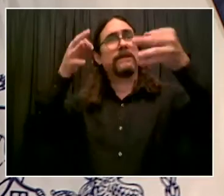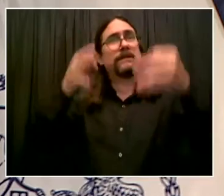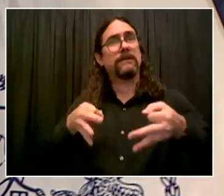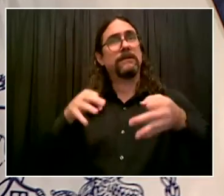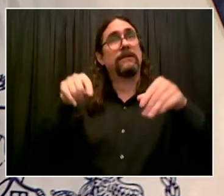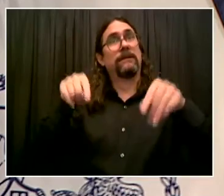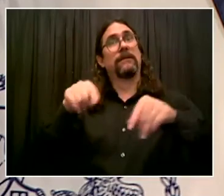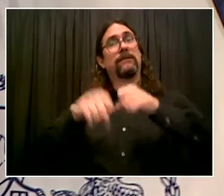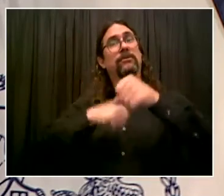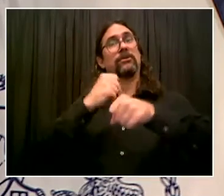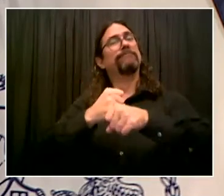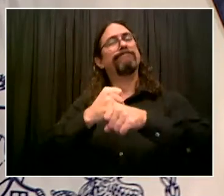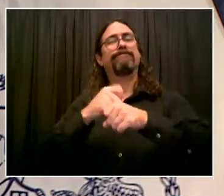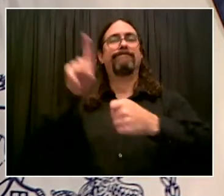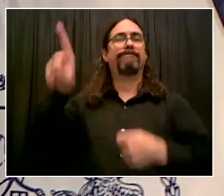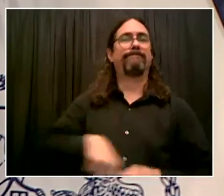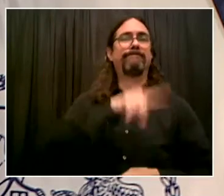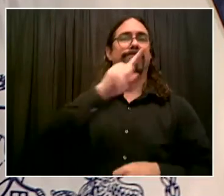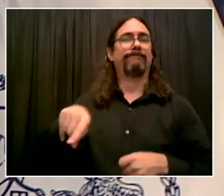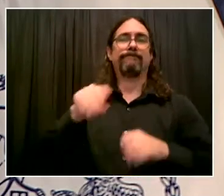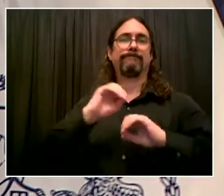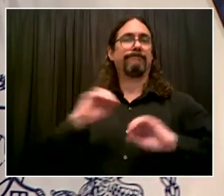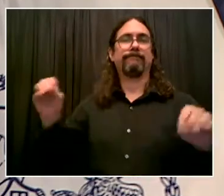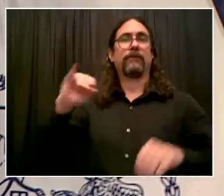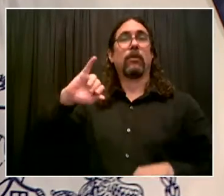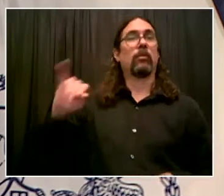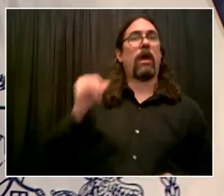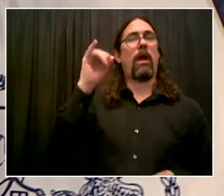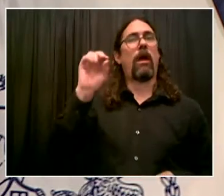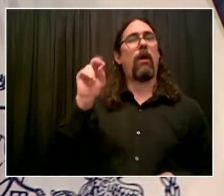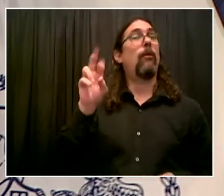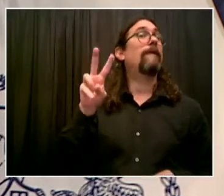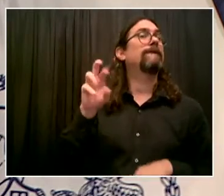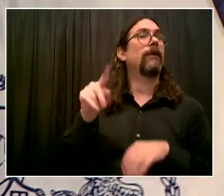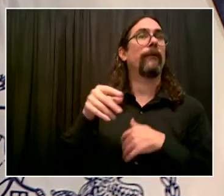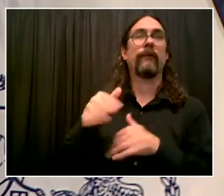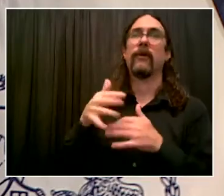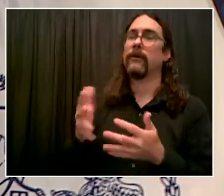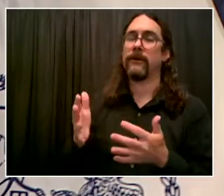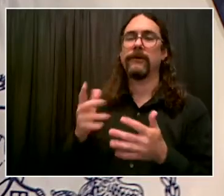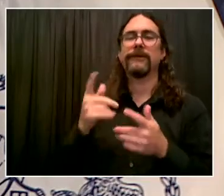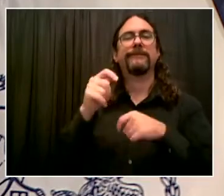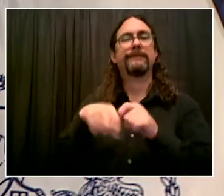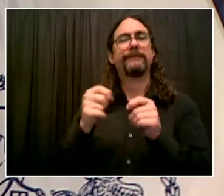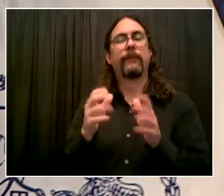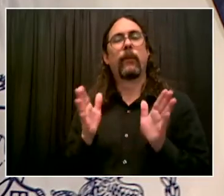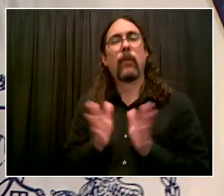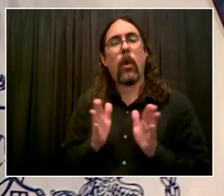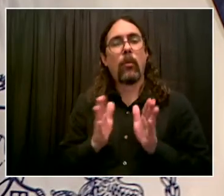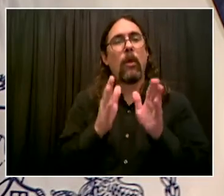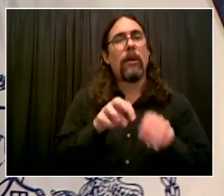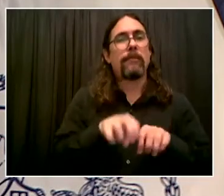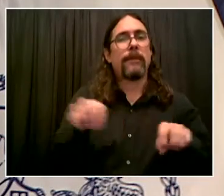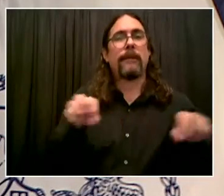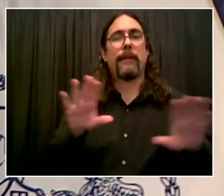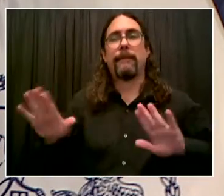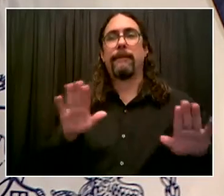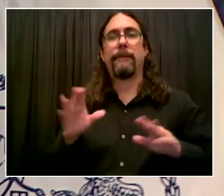DELAYED UNTIL 2022. THE CEELBRATIONS WILL BE VIRTUAL.